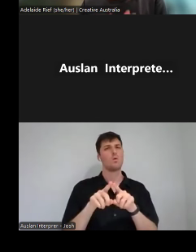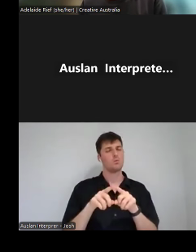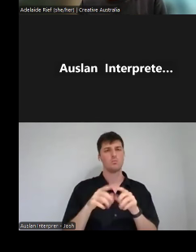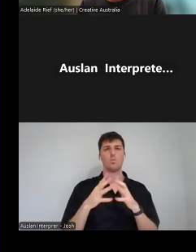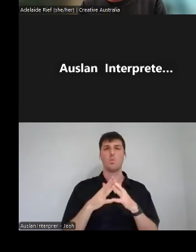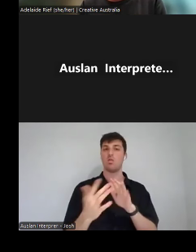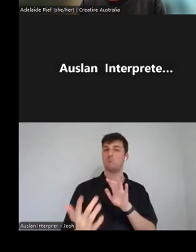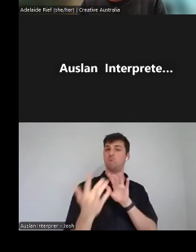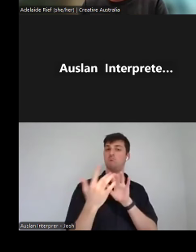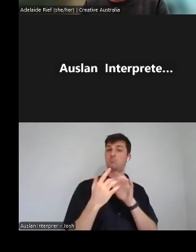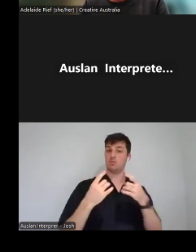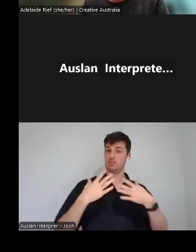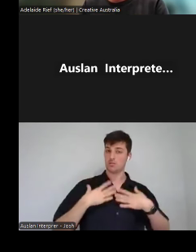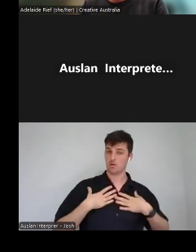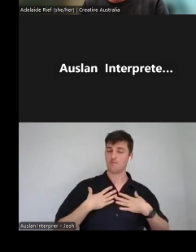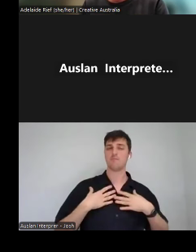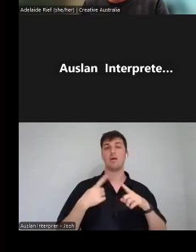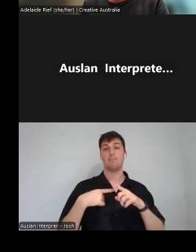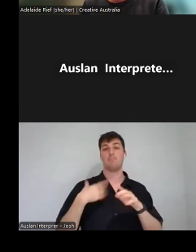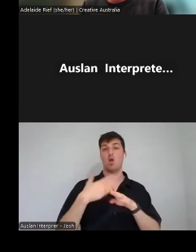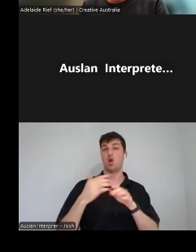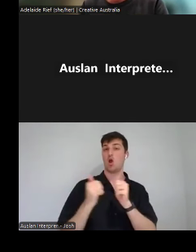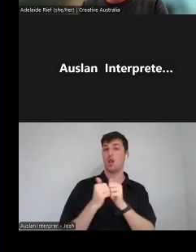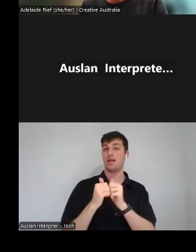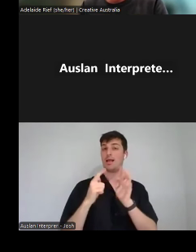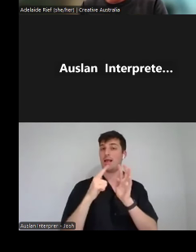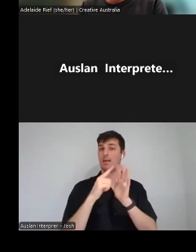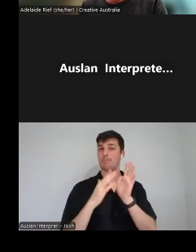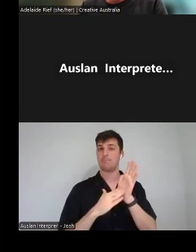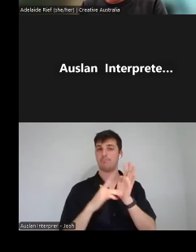colleague Emerald are always really happy to chat. One of our favourite parts of the job is talking